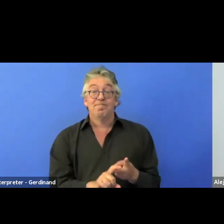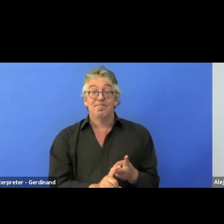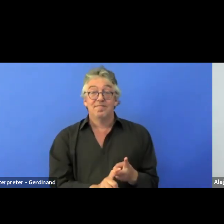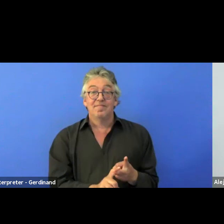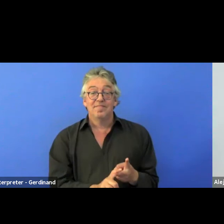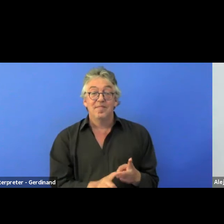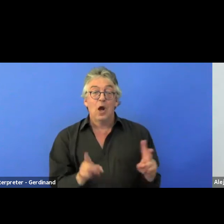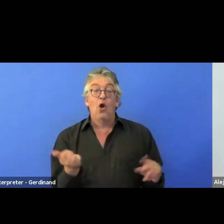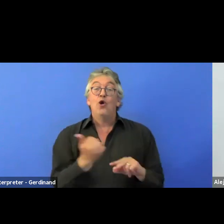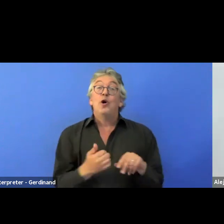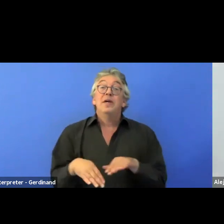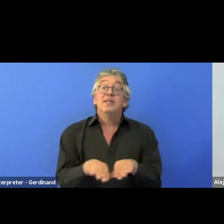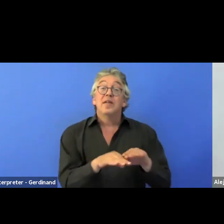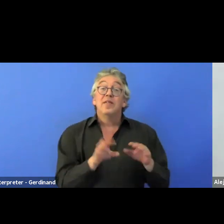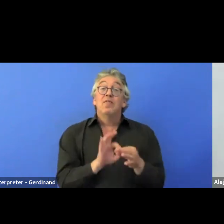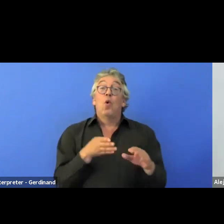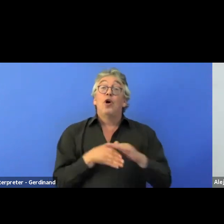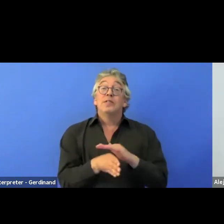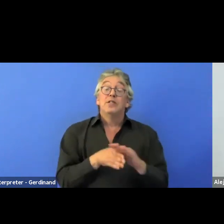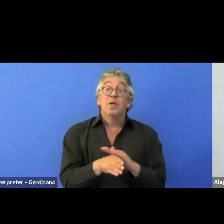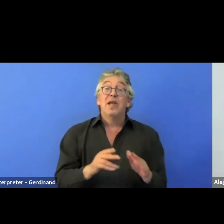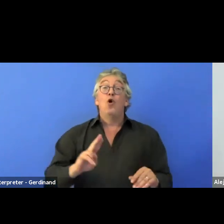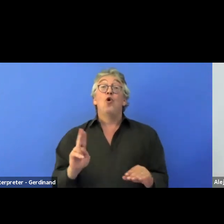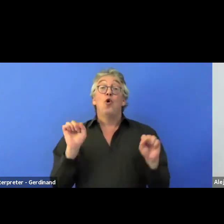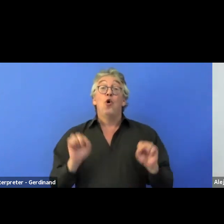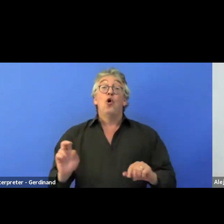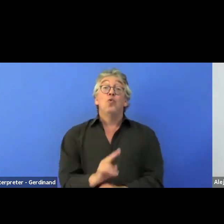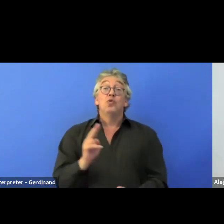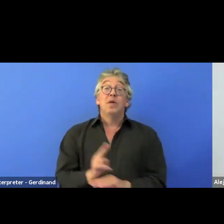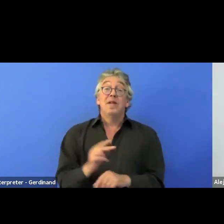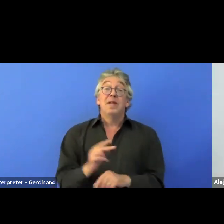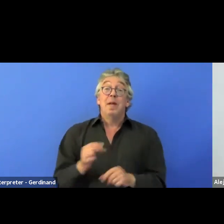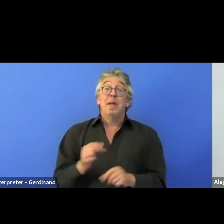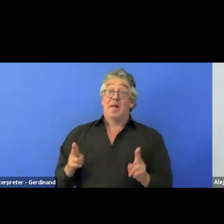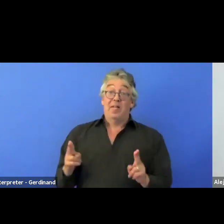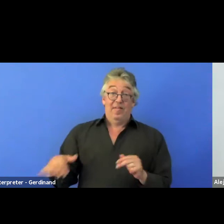The one on accessibility and usability of the built environment, EN 17210,